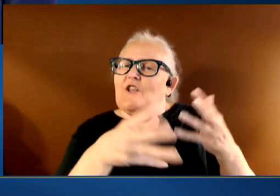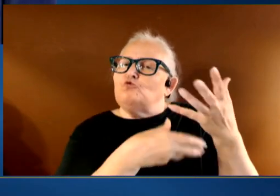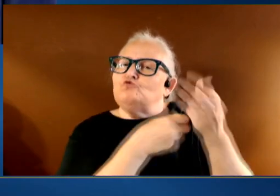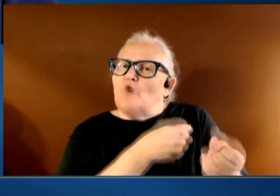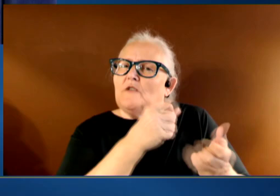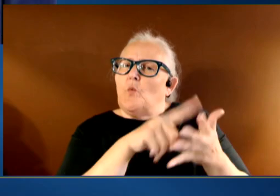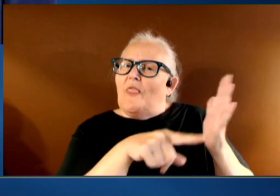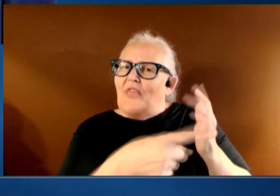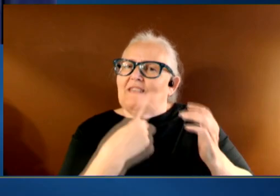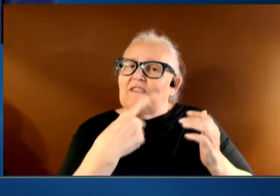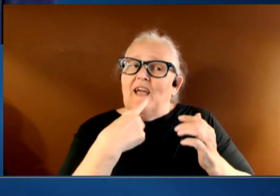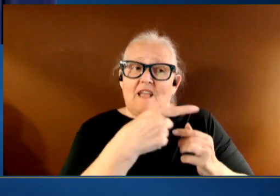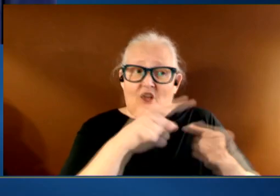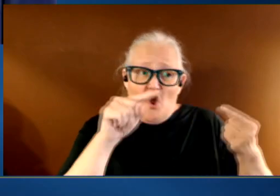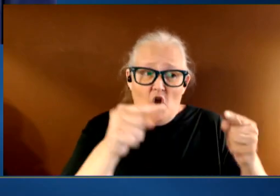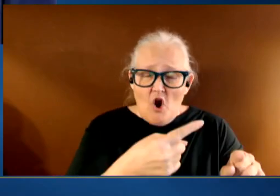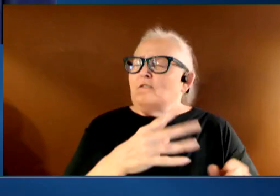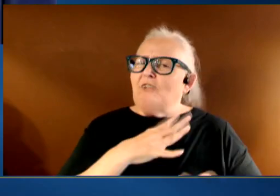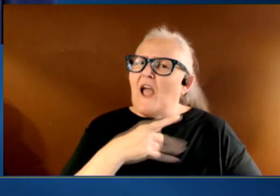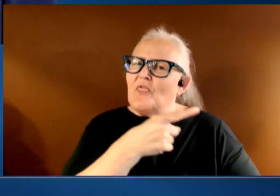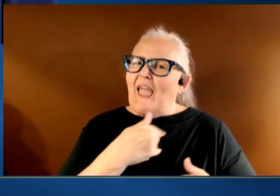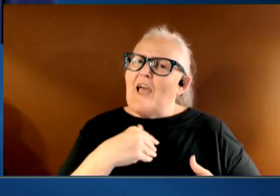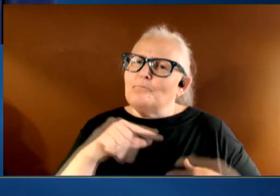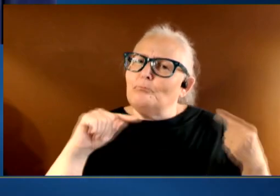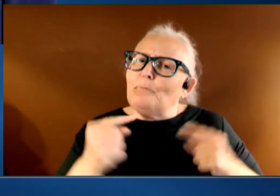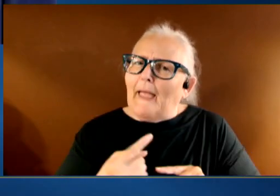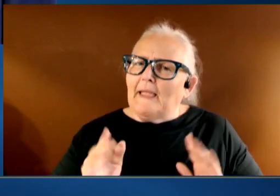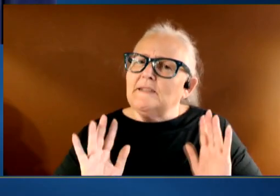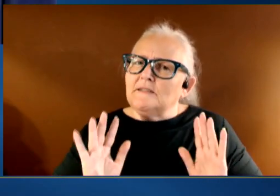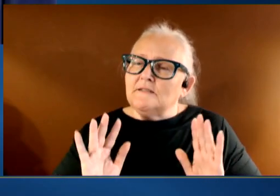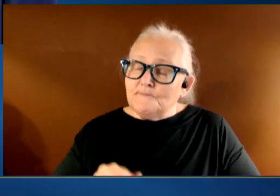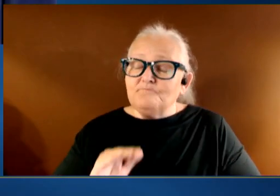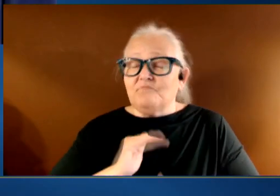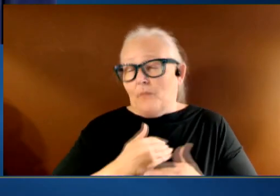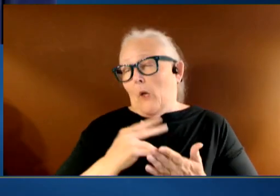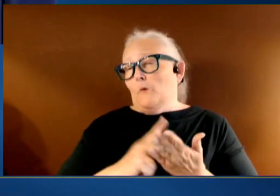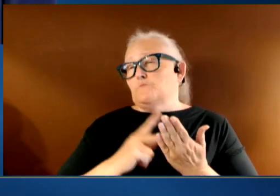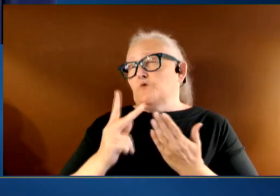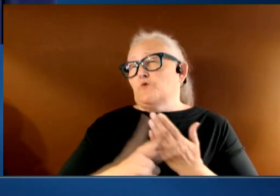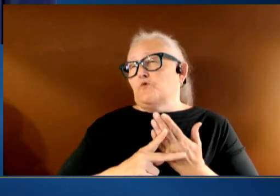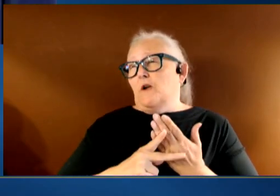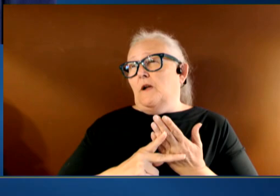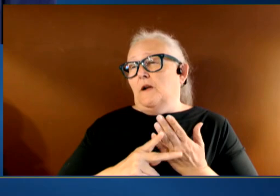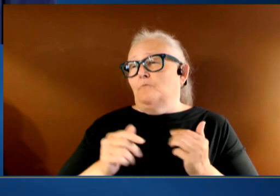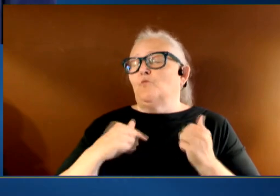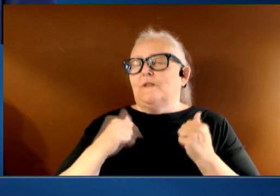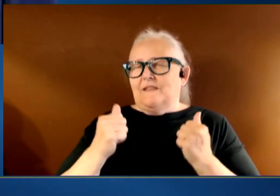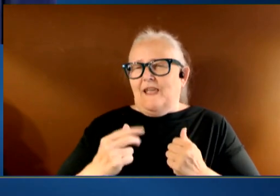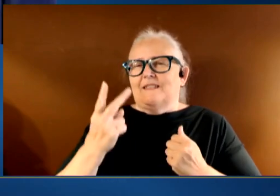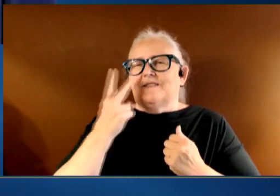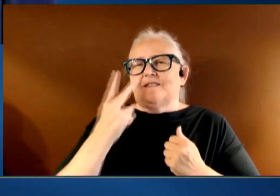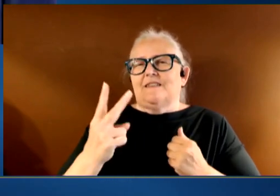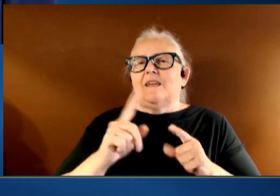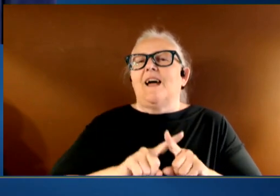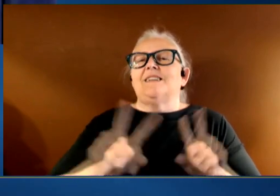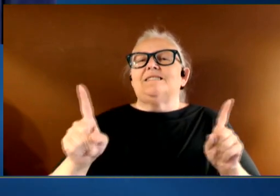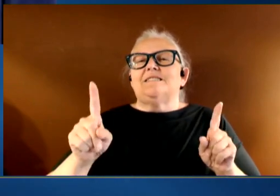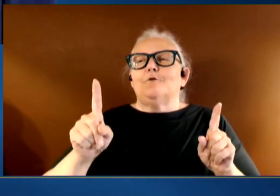I would say that in our program, we see the different disease, we call, phenotypes. So I'm